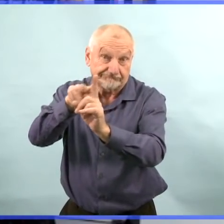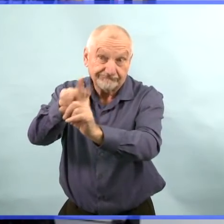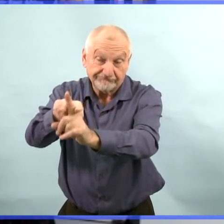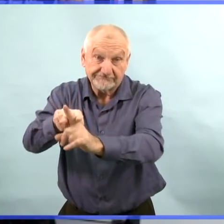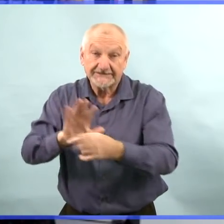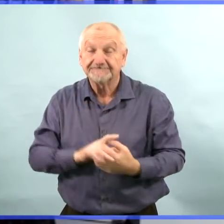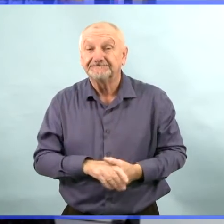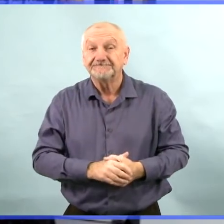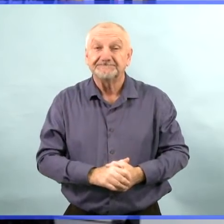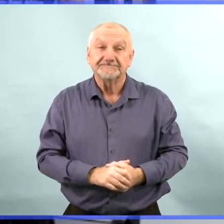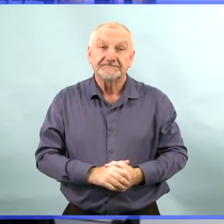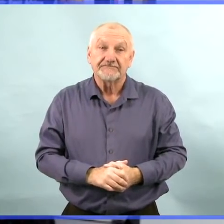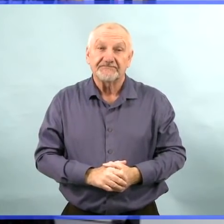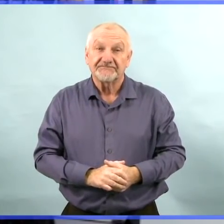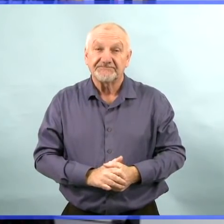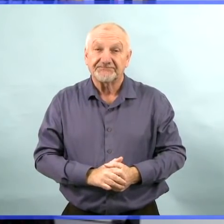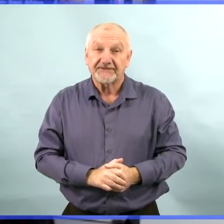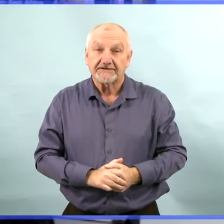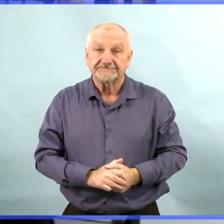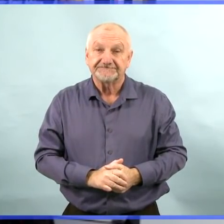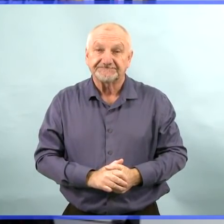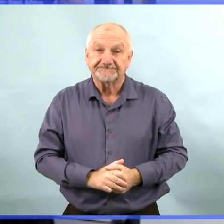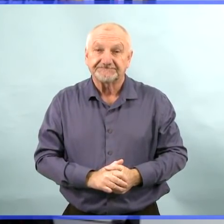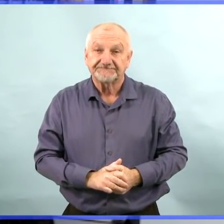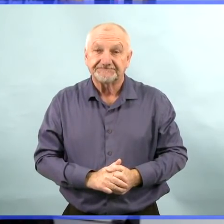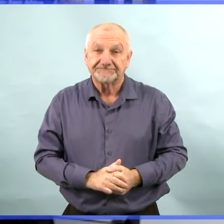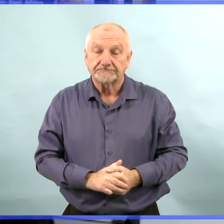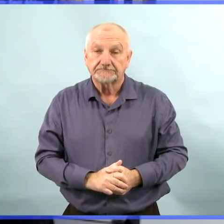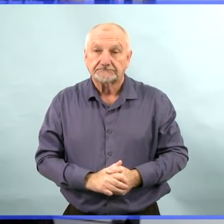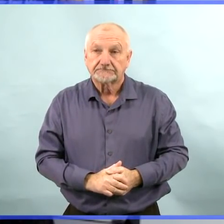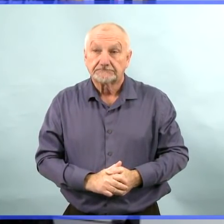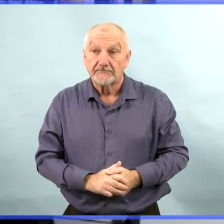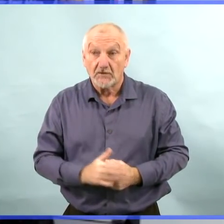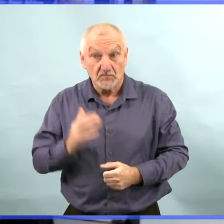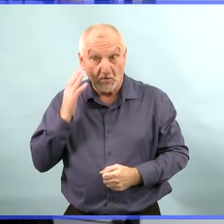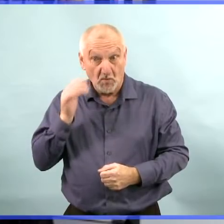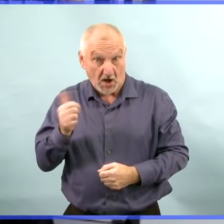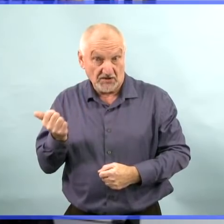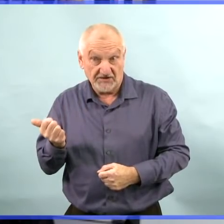may not include all of the doses that have been provided at pharmacies and physician clinics and